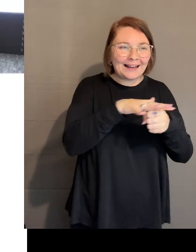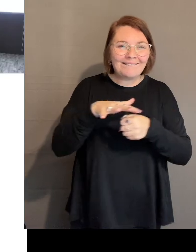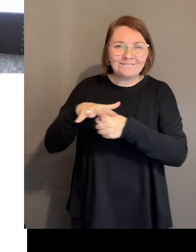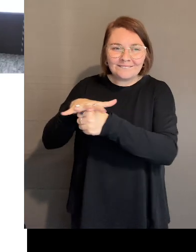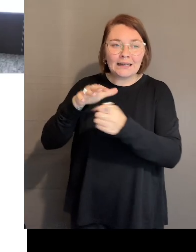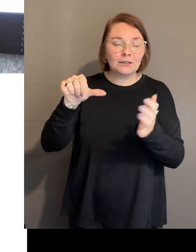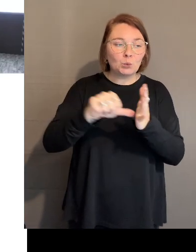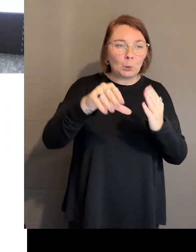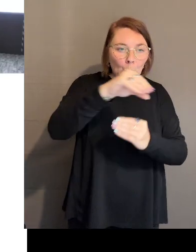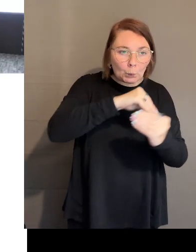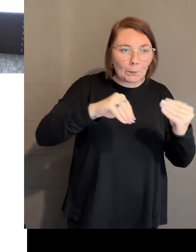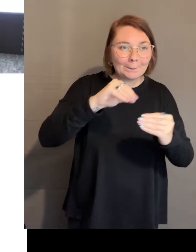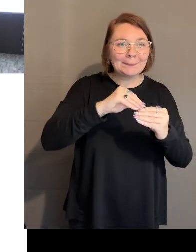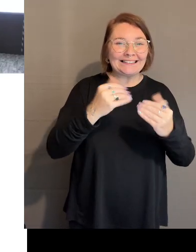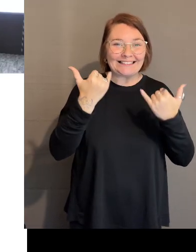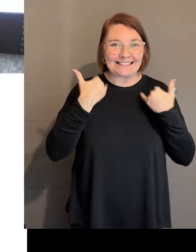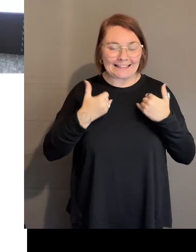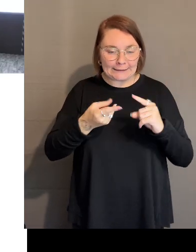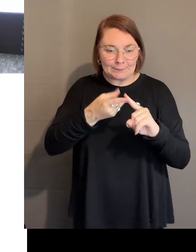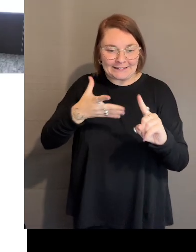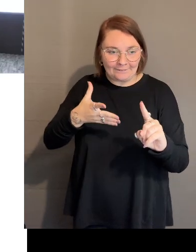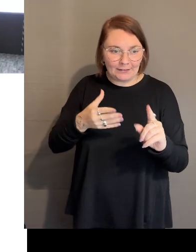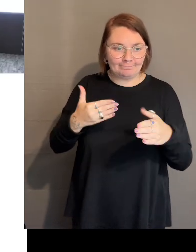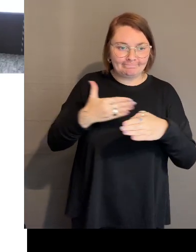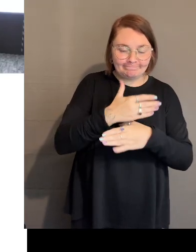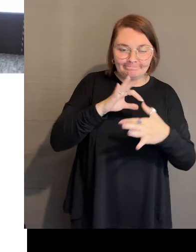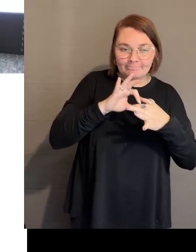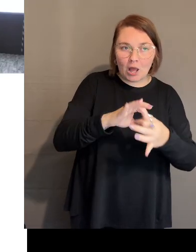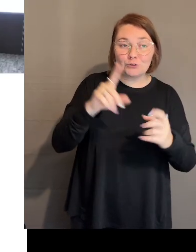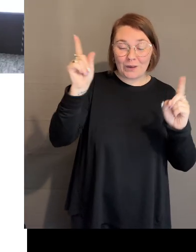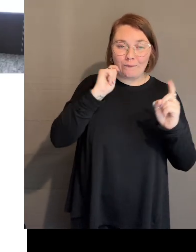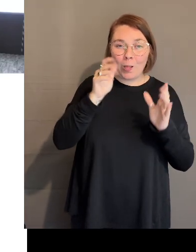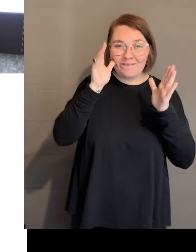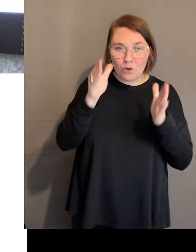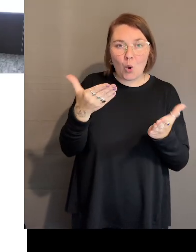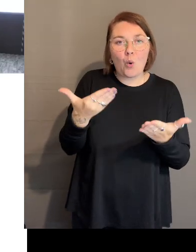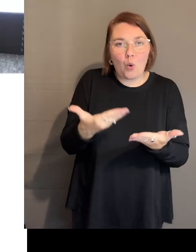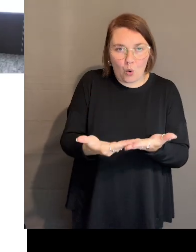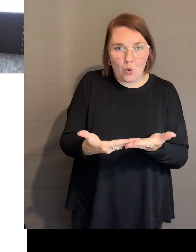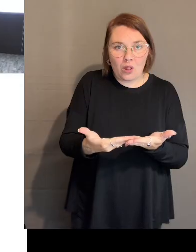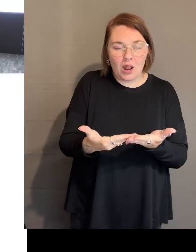demographic, socioeconomic, disease-specific factors. So here today, I'm going to focus on